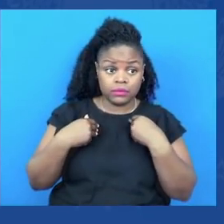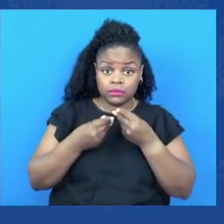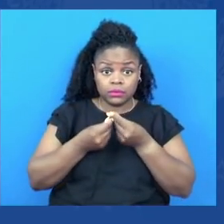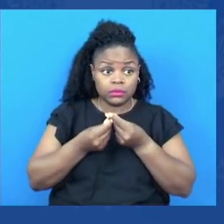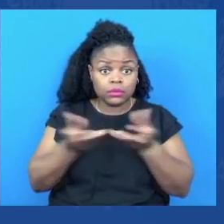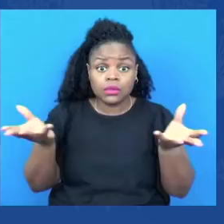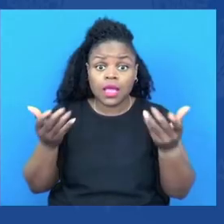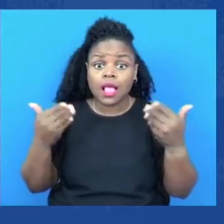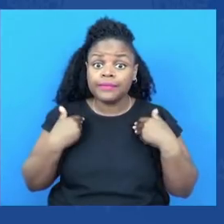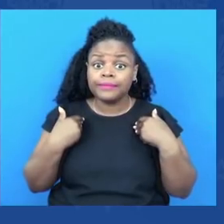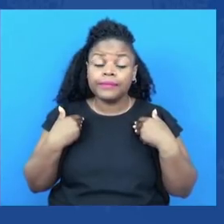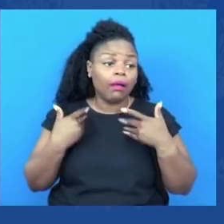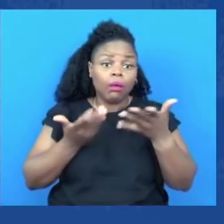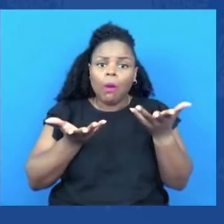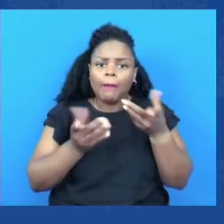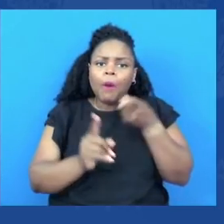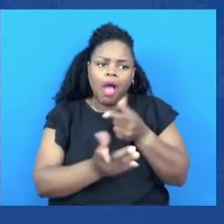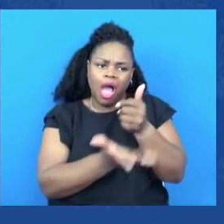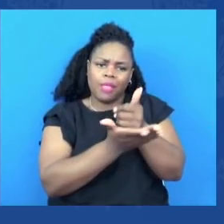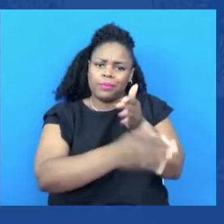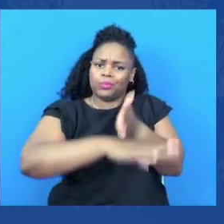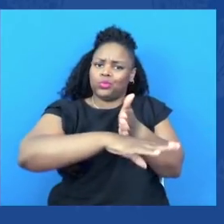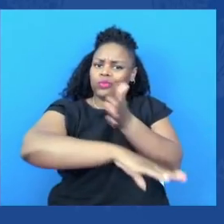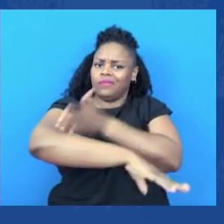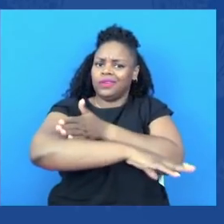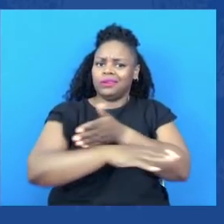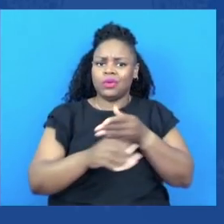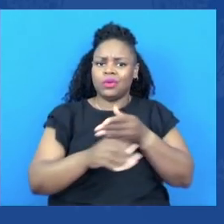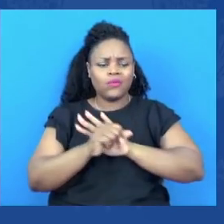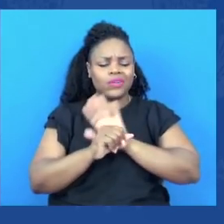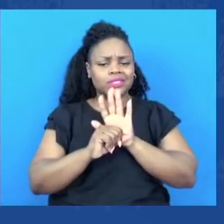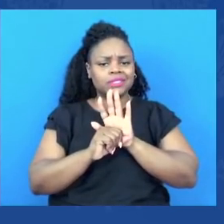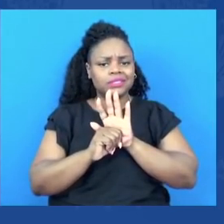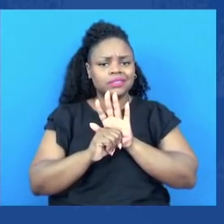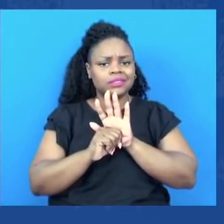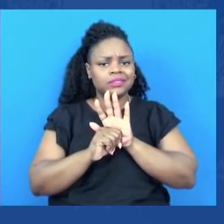But we can make a distinction between developing these breakthroughs